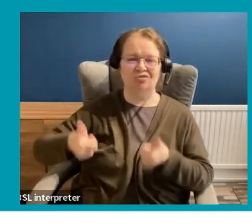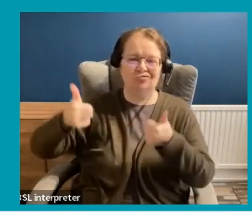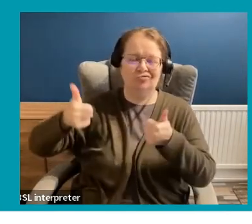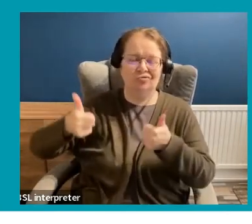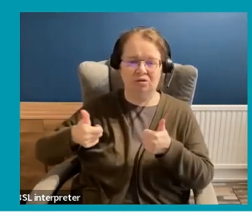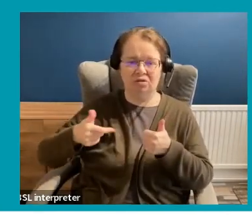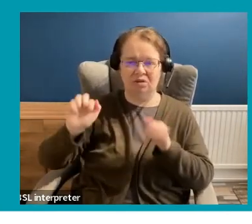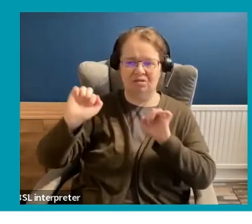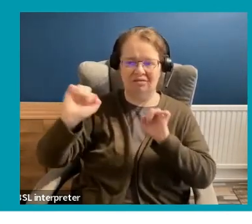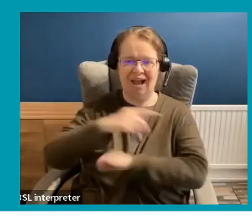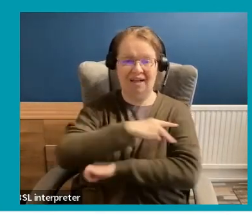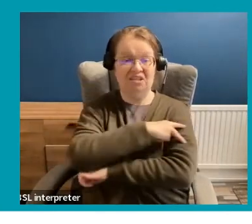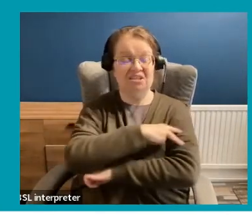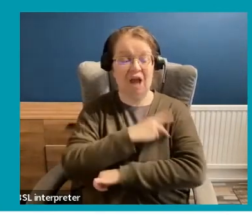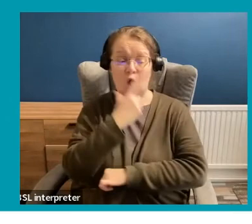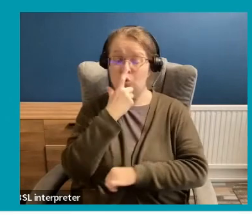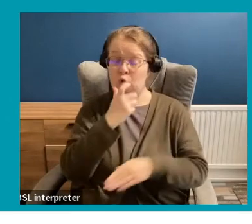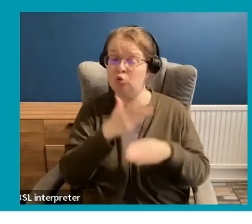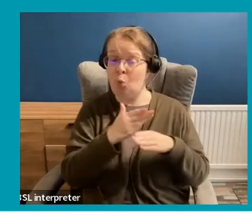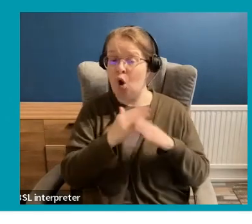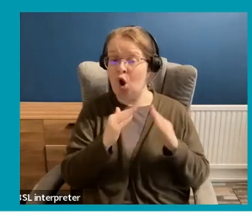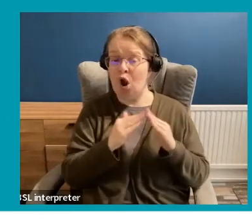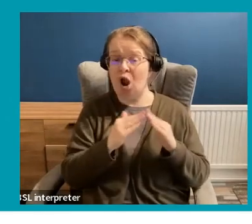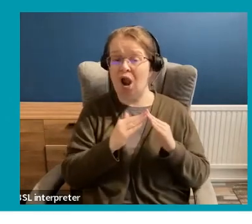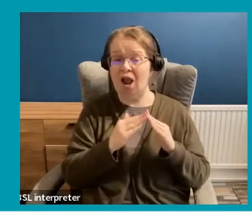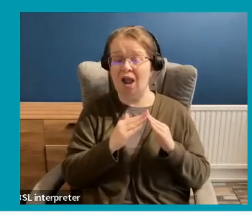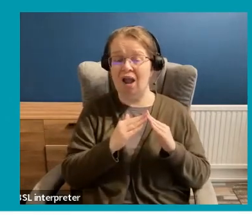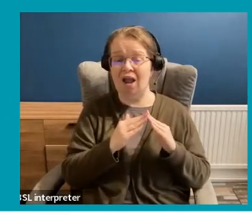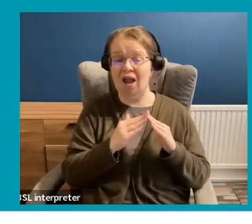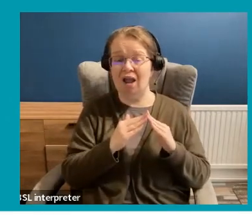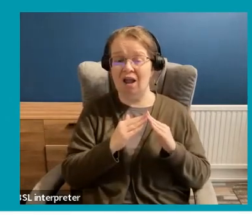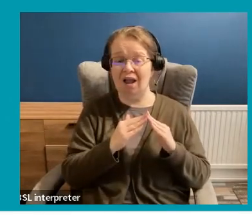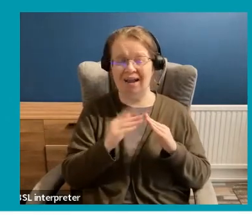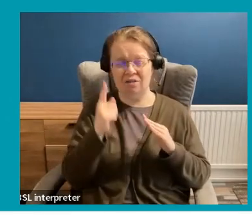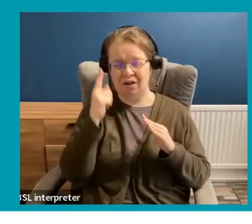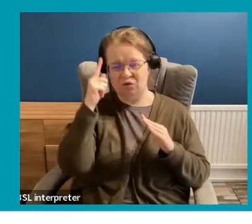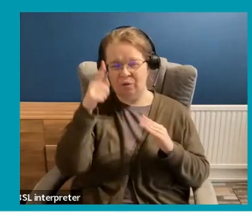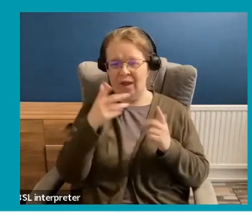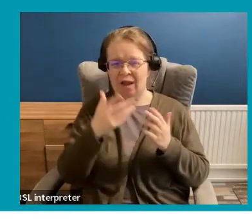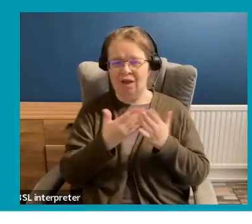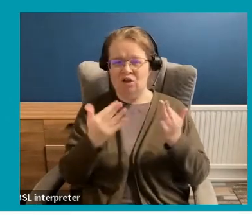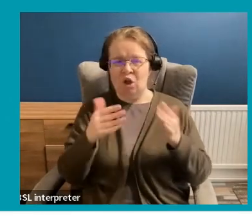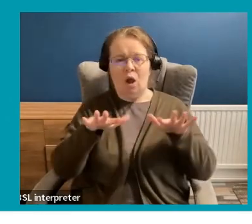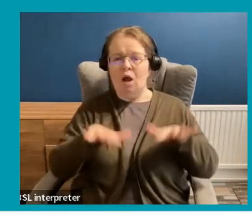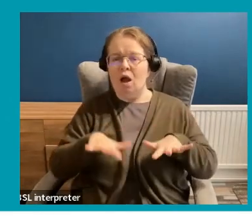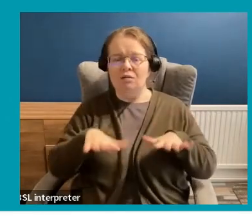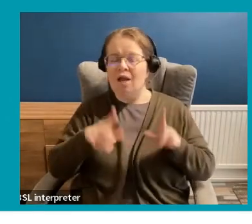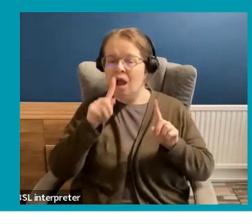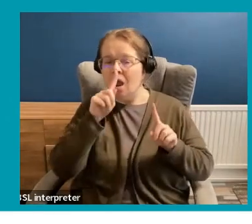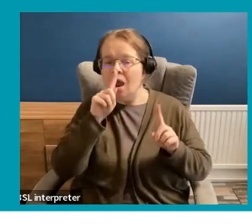their staff could work from home but we have to remember there are so many people in the country that cannot do their jobs remotely.